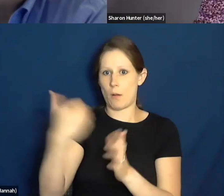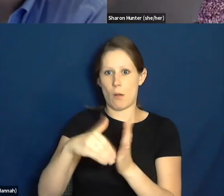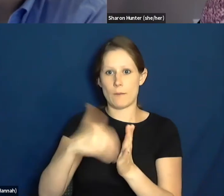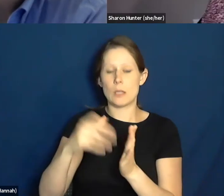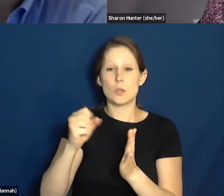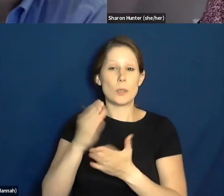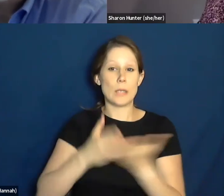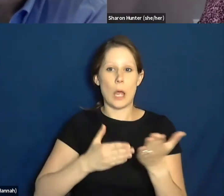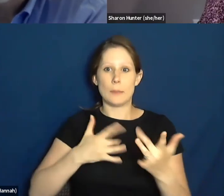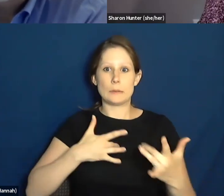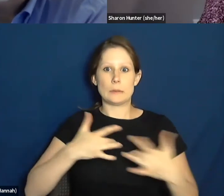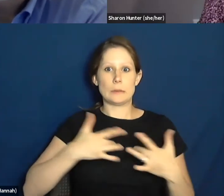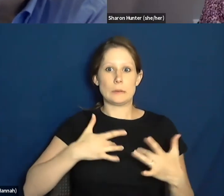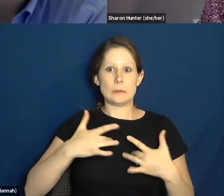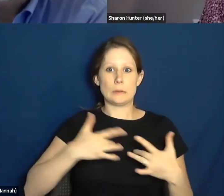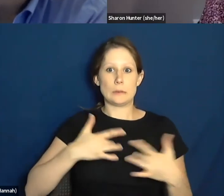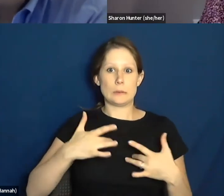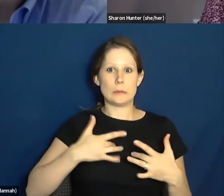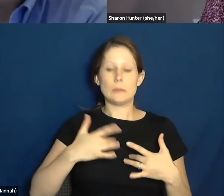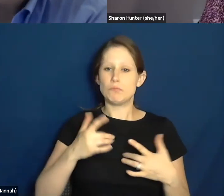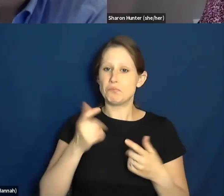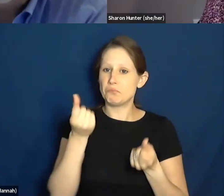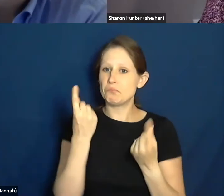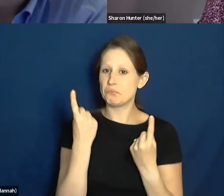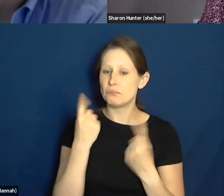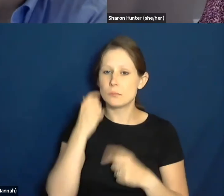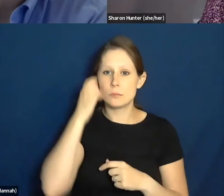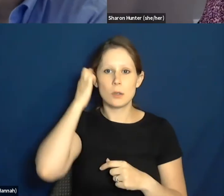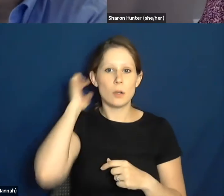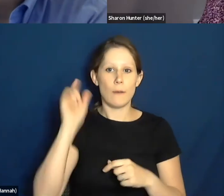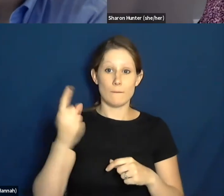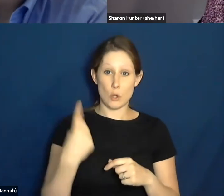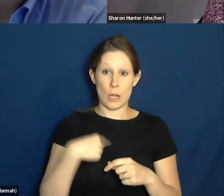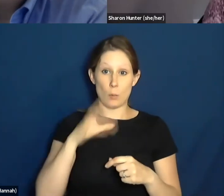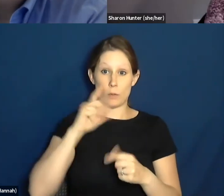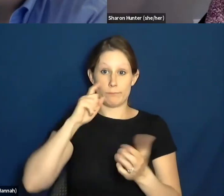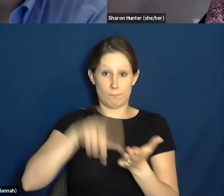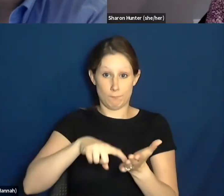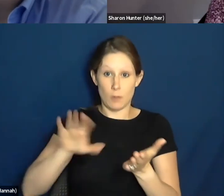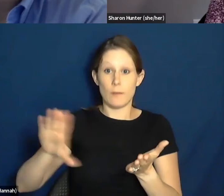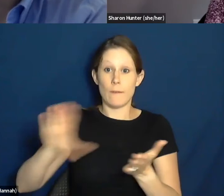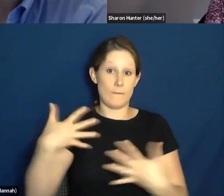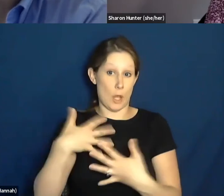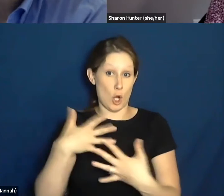that doesn't make sense. So I'd acknowledge the fears, and say you must do what's comfortable